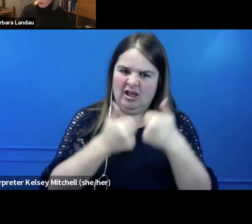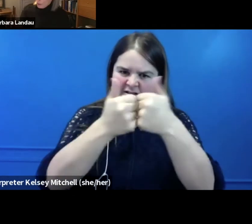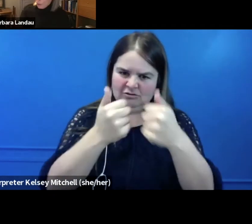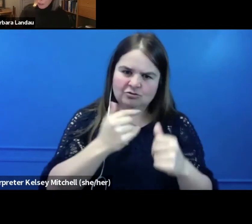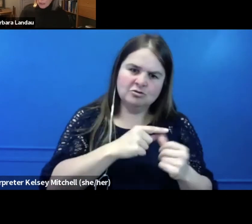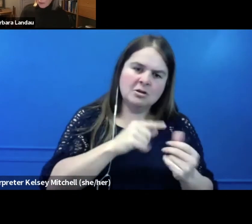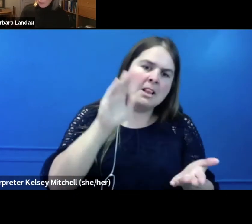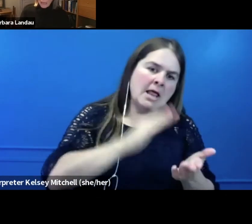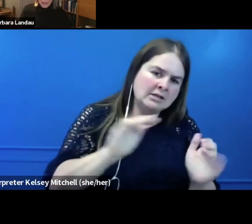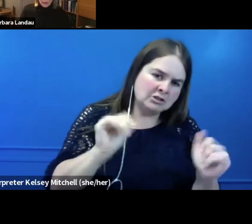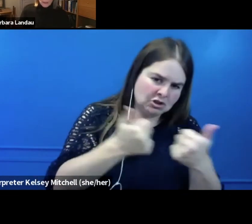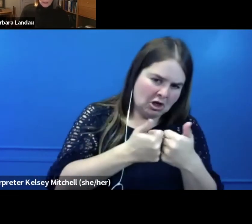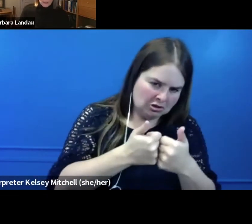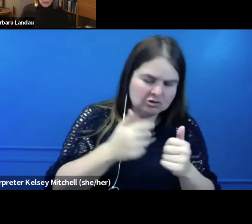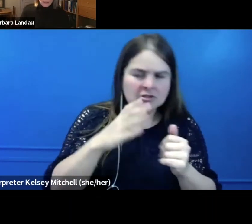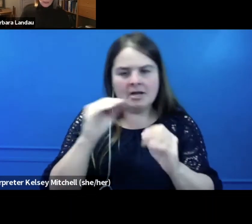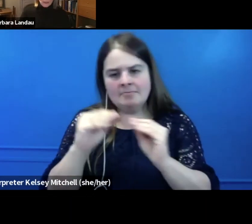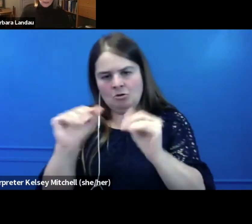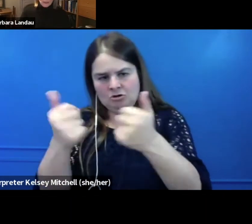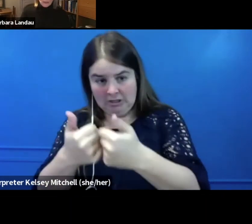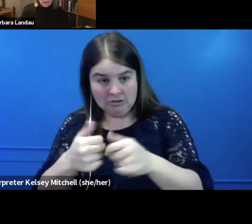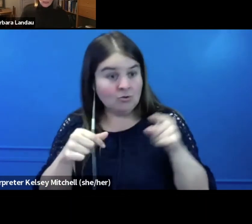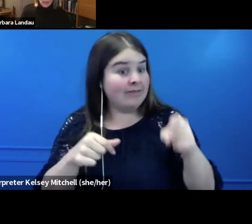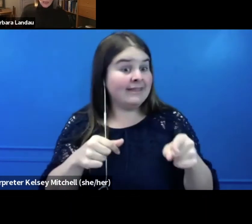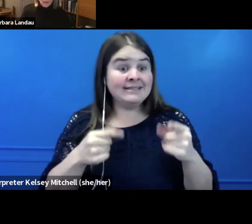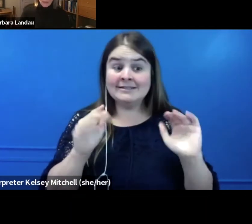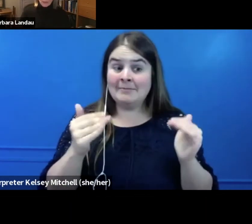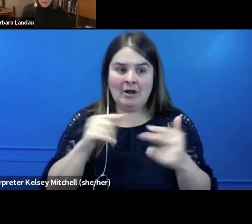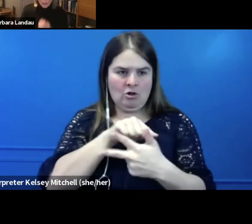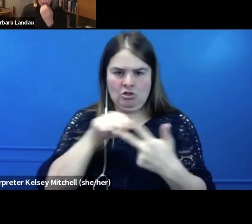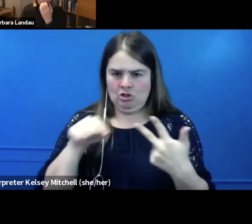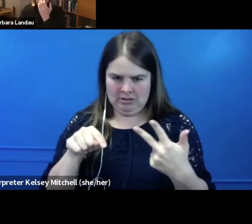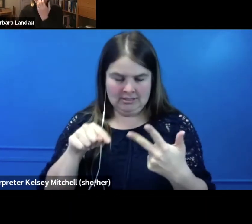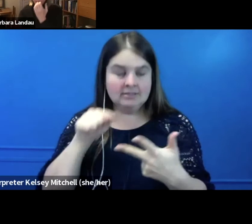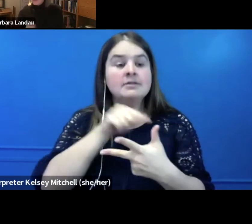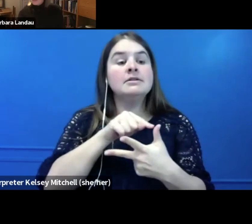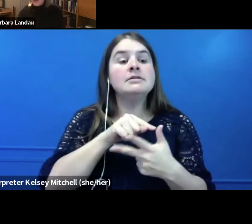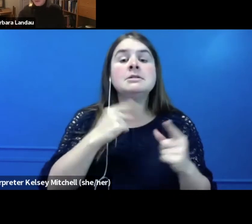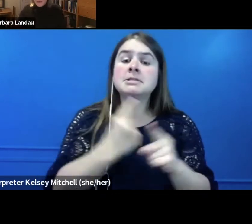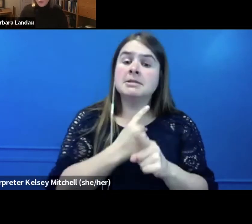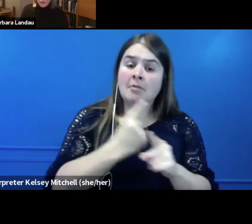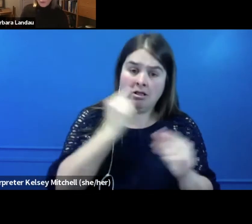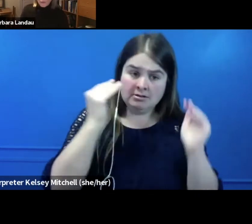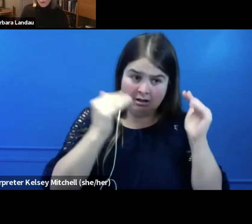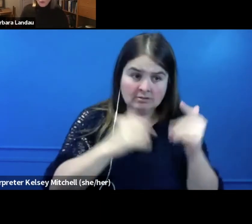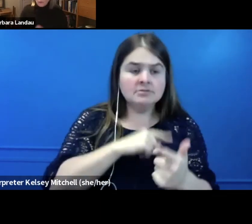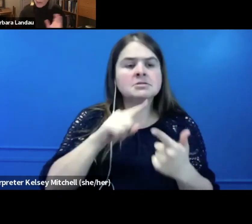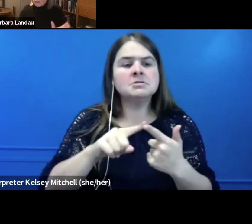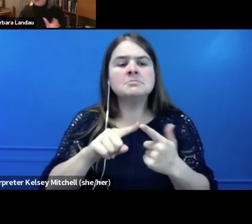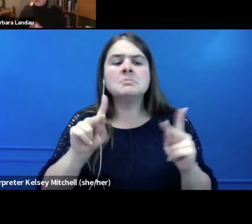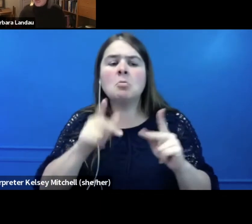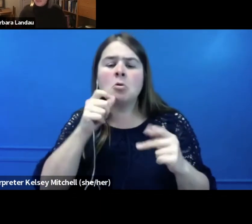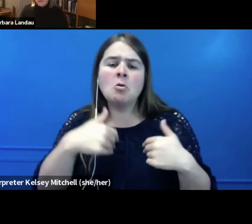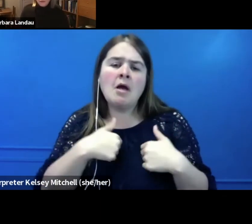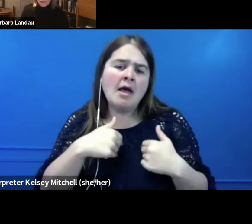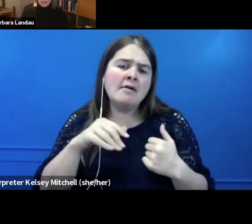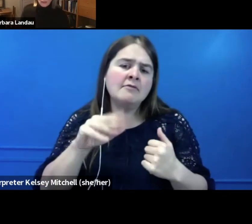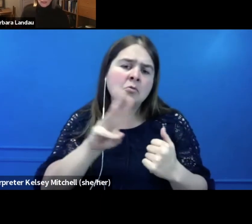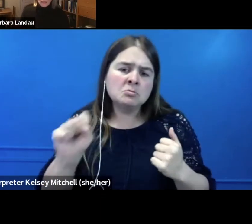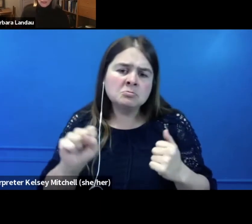typically developing adults people with williams syndrome this time